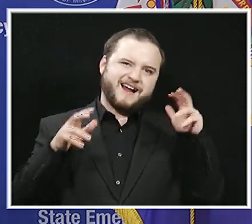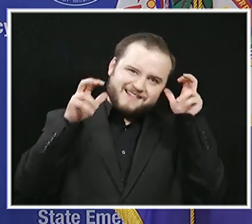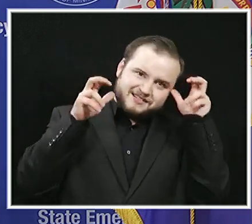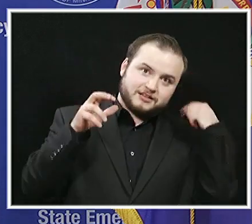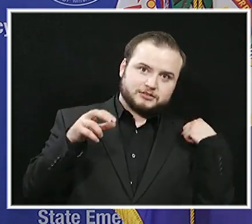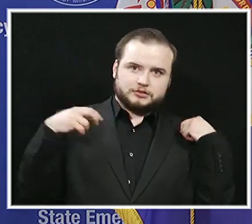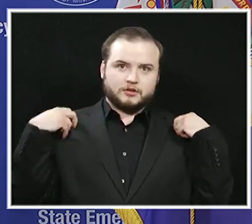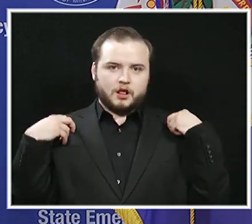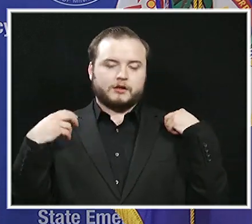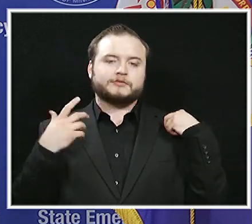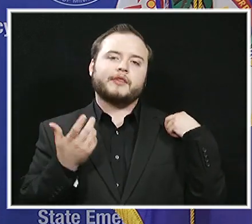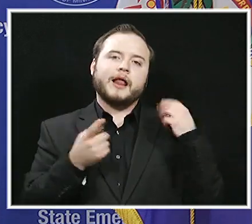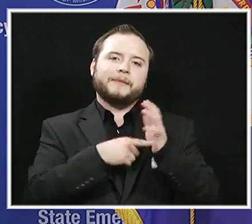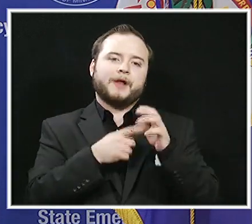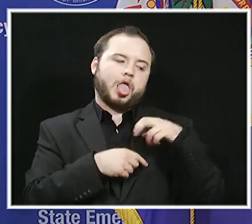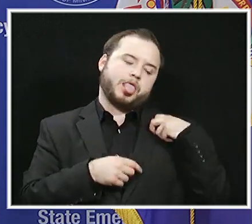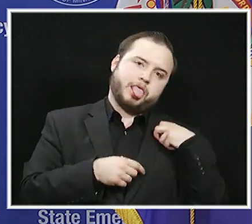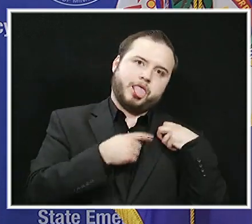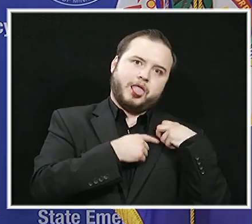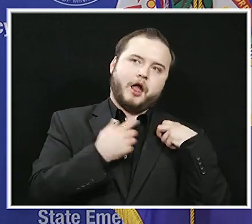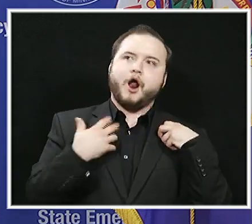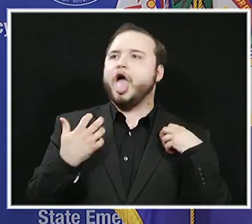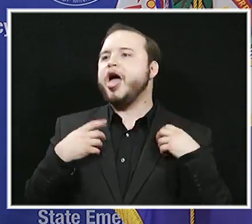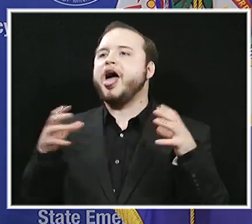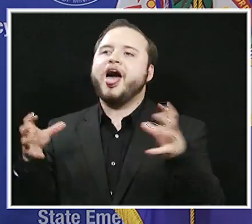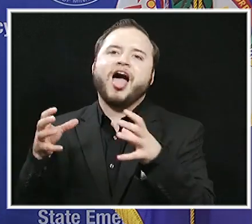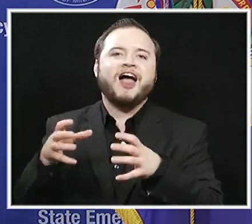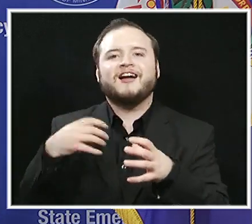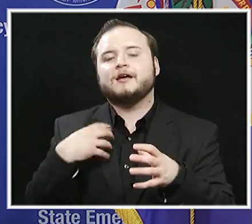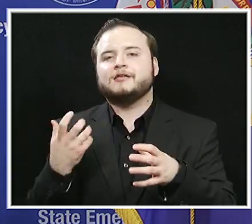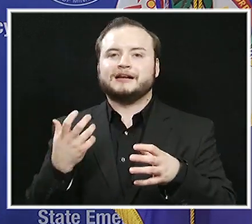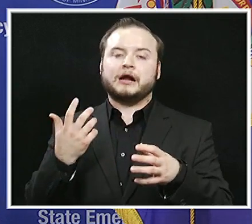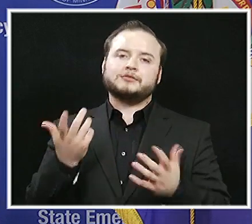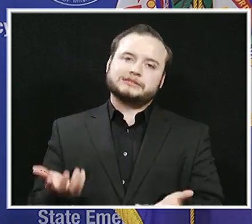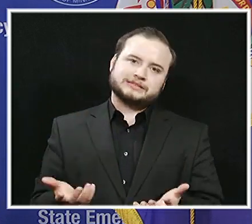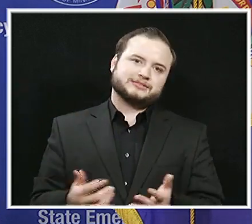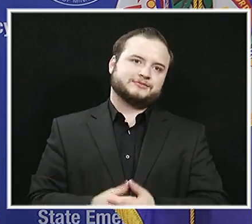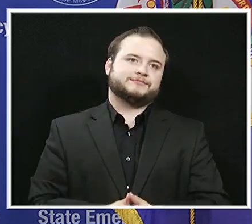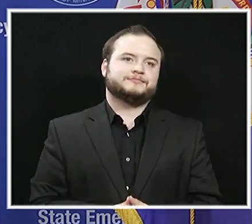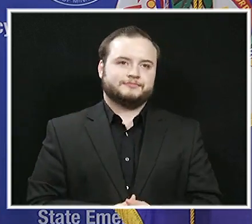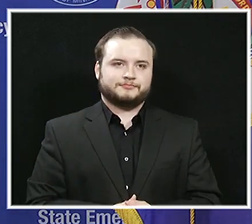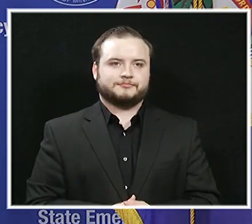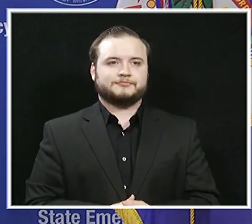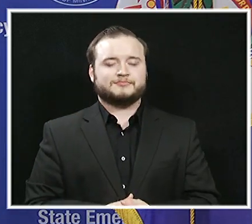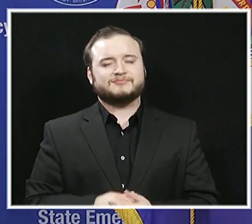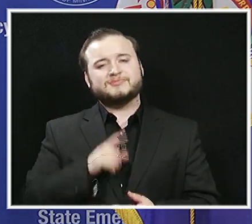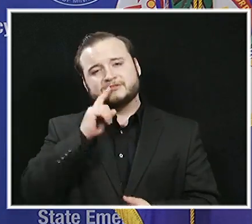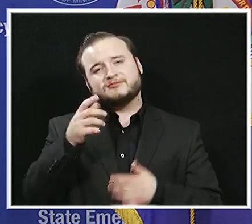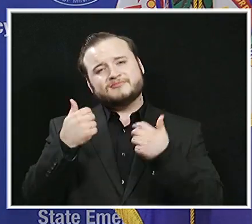angels won't come forward, but I do believe is it behooves us to err on the side that the vast majority of Minnesotans are doing the right thing,